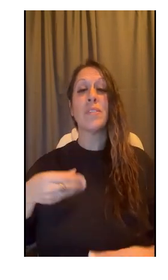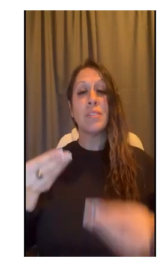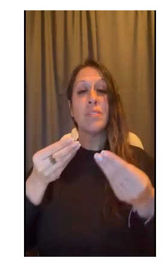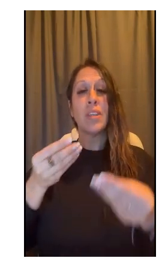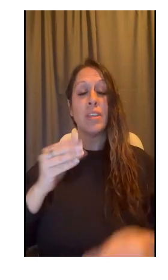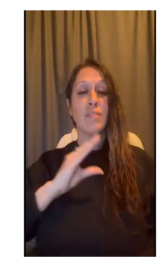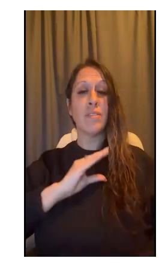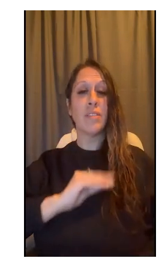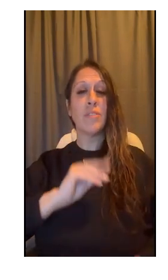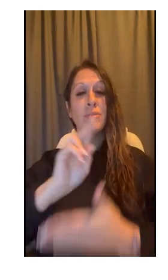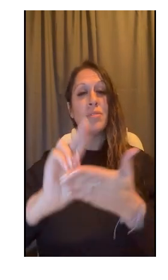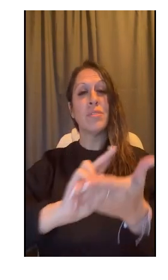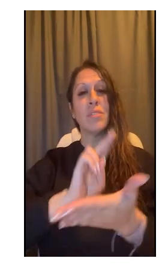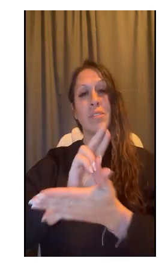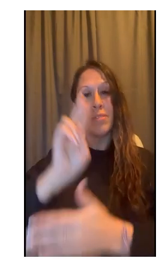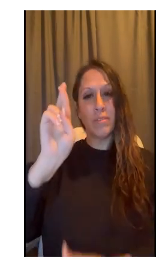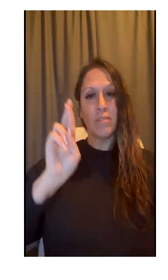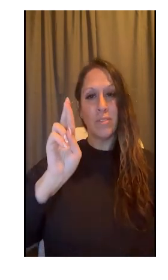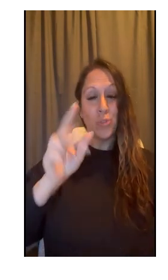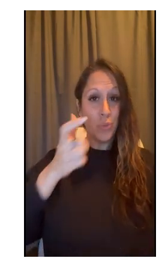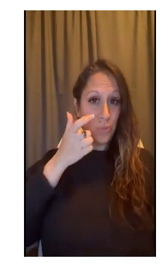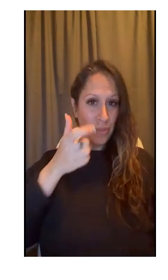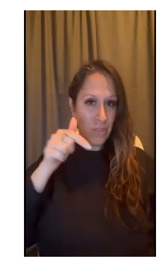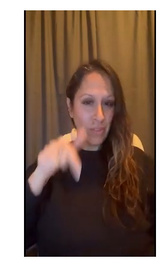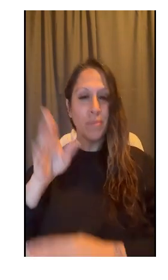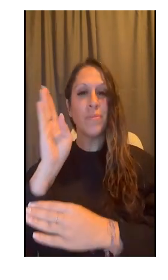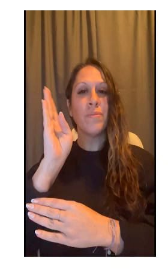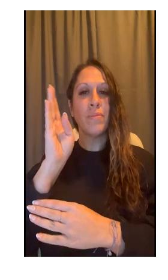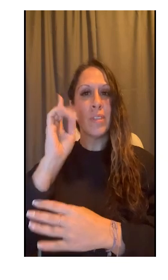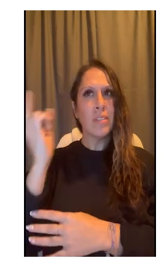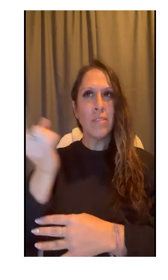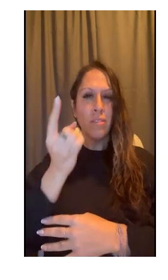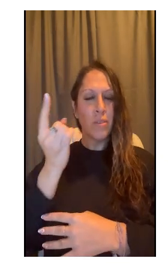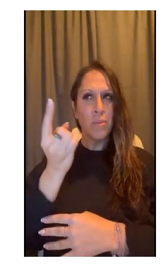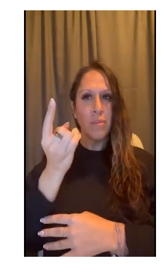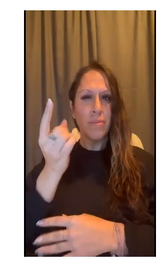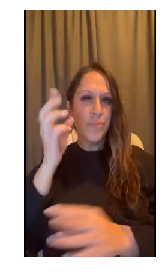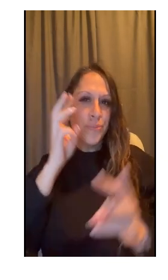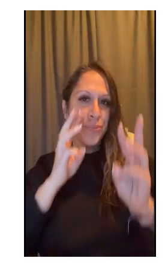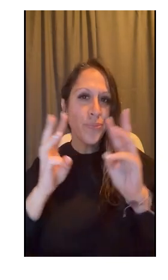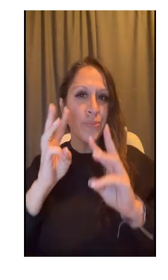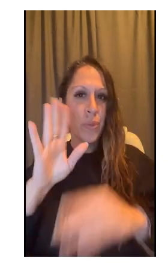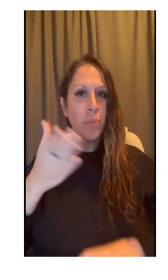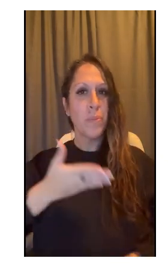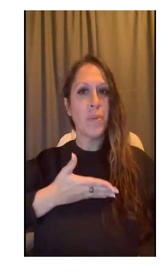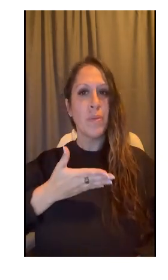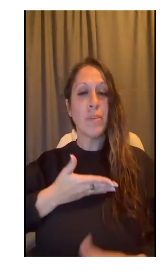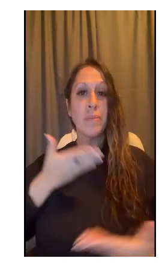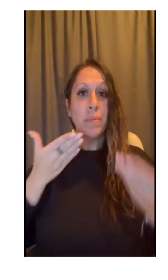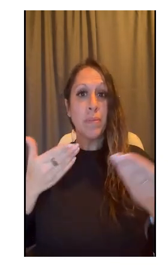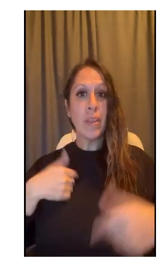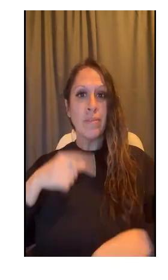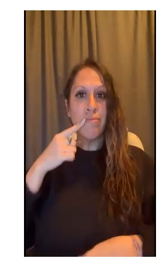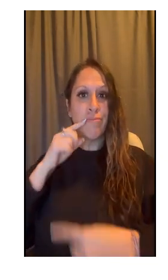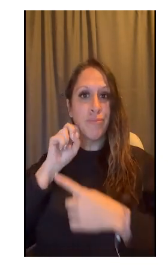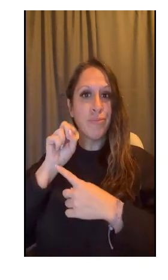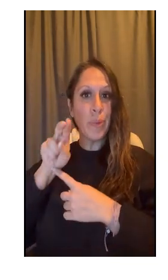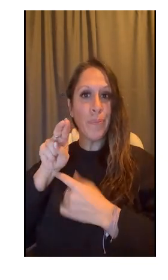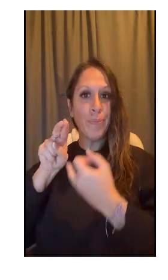because someone along the way has worried that your baby might have a tongue tie that could be impacting their feeding. So we're going to talk a little bit about